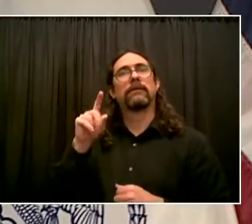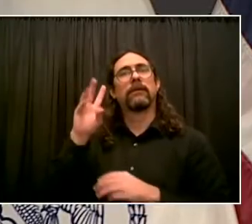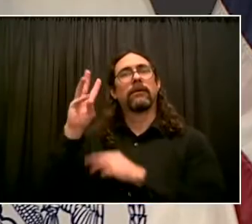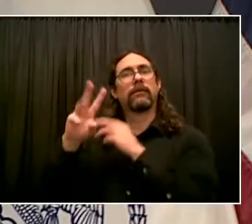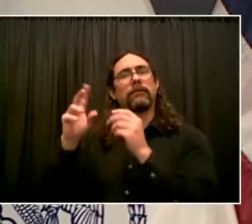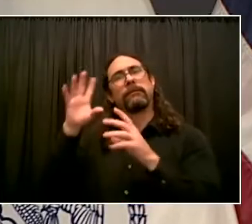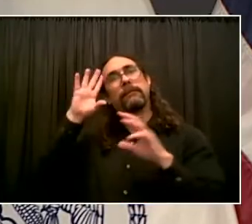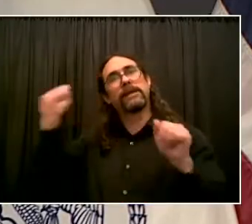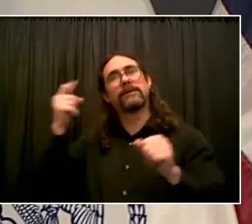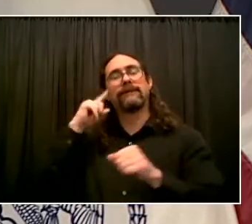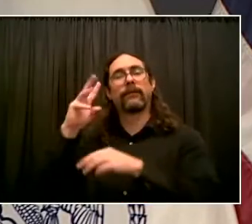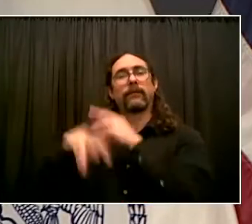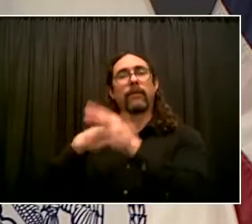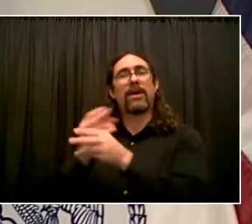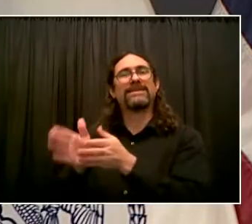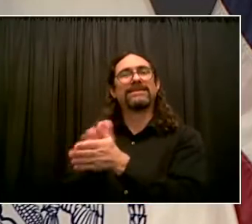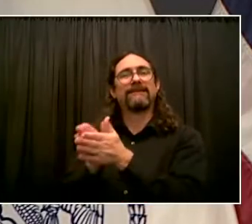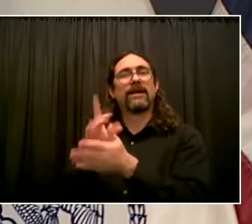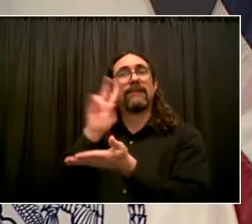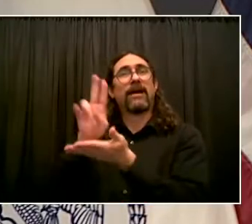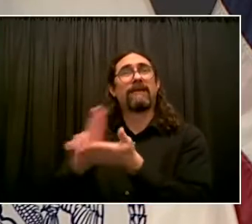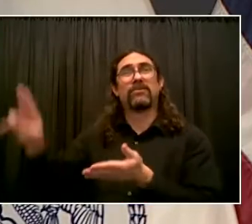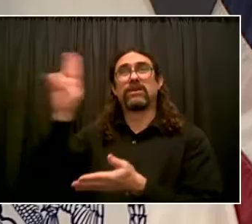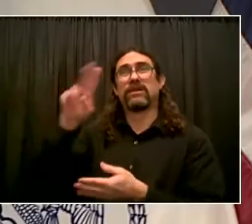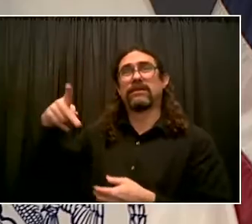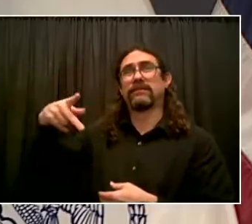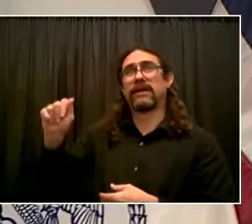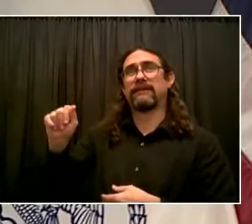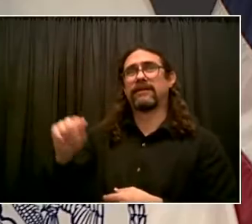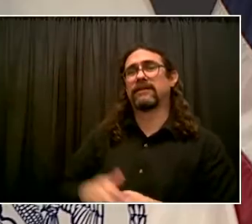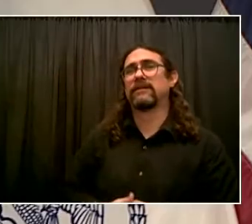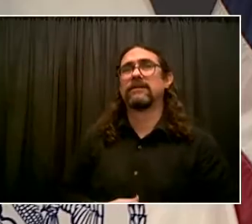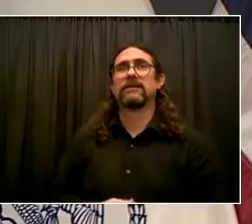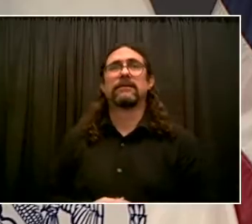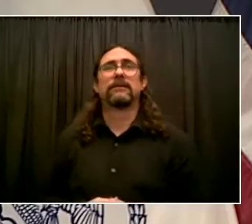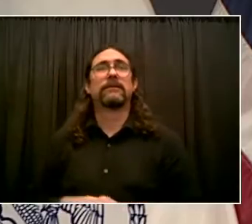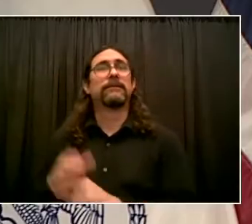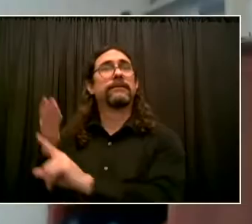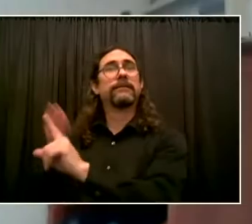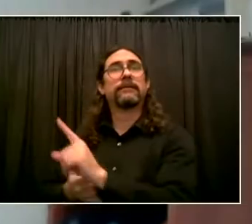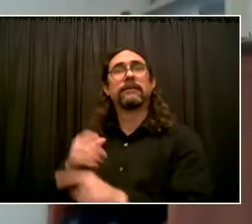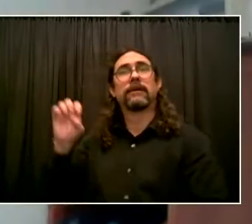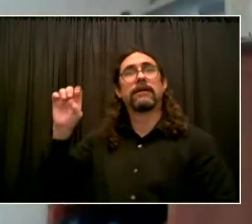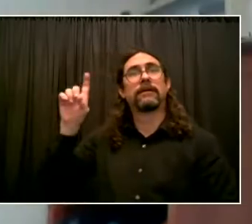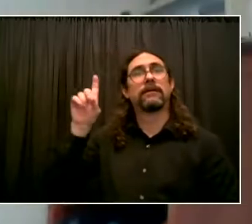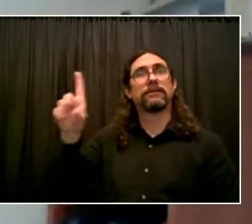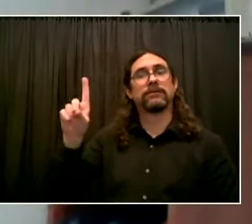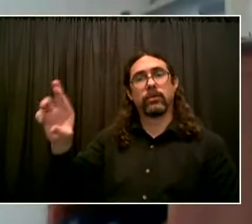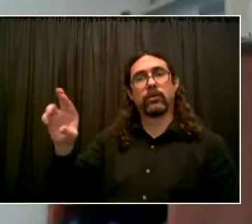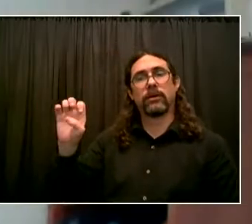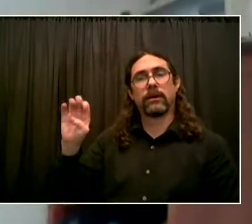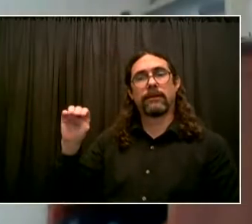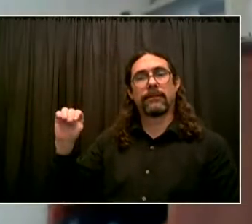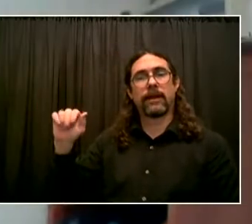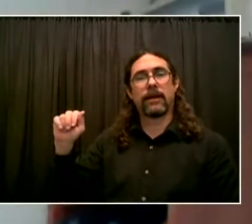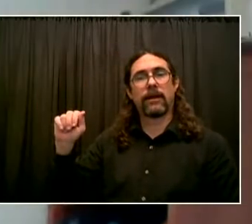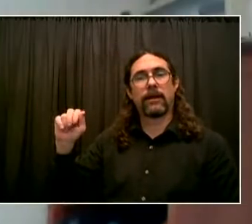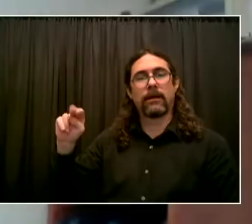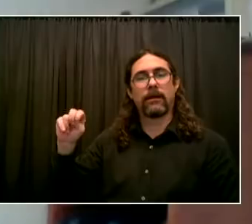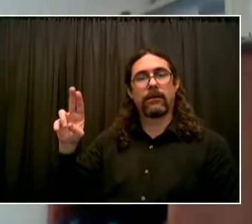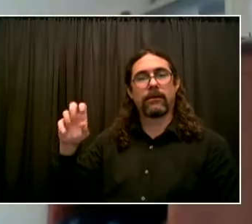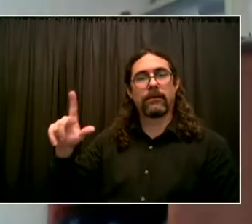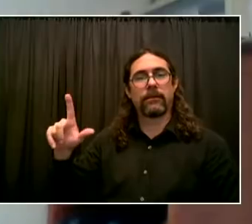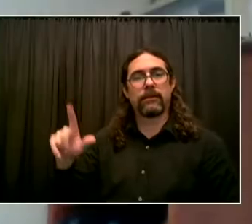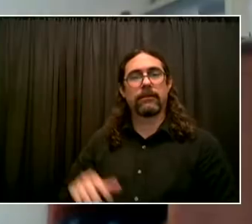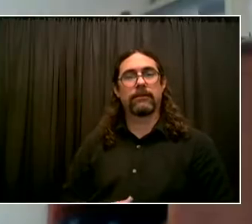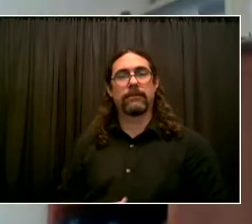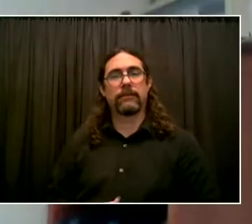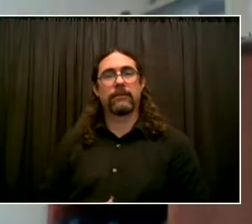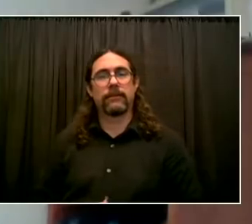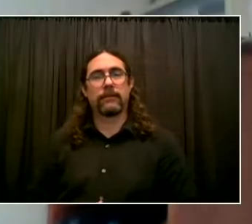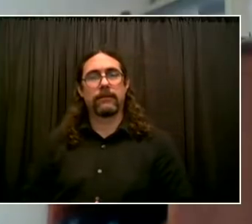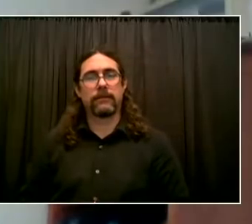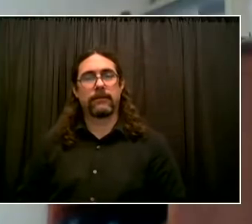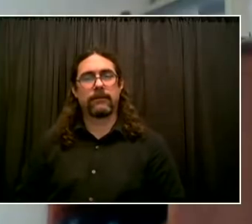INITIATIVES.